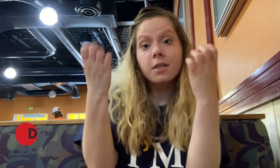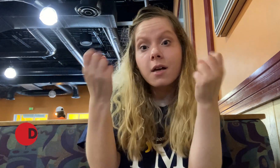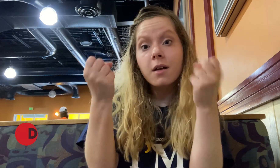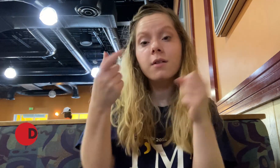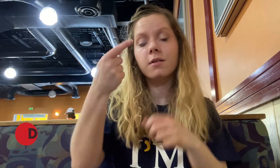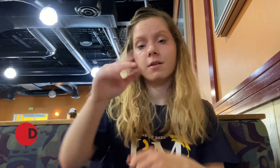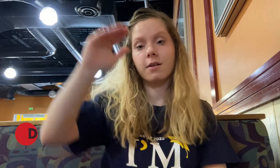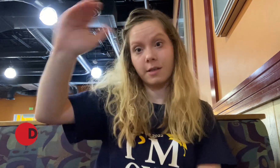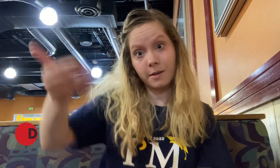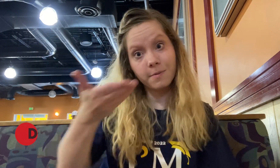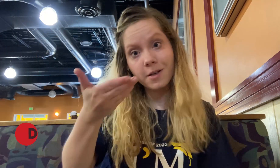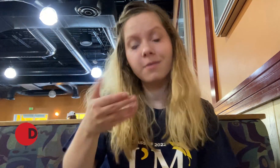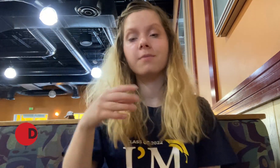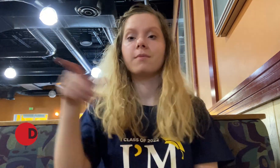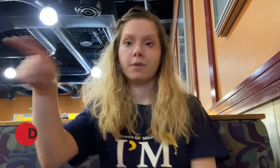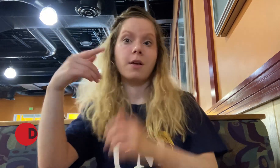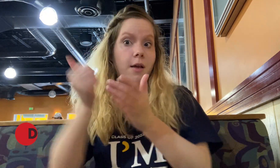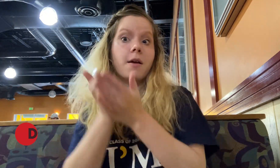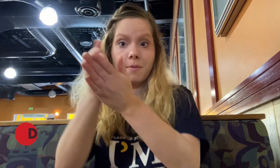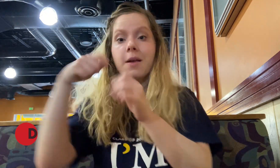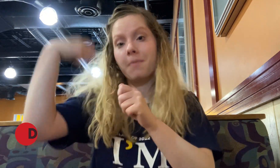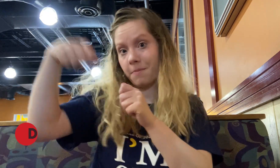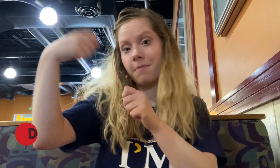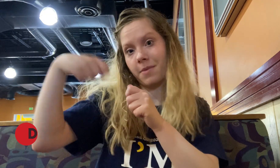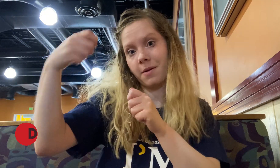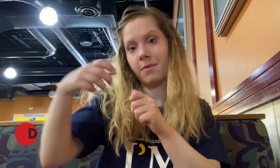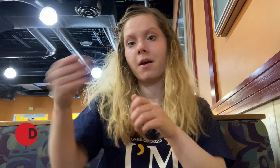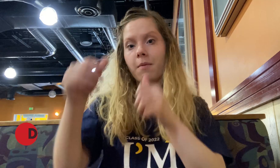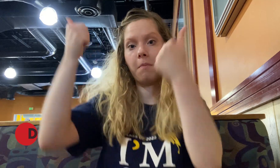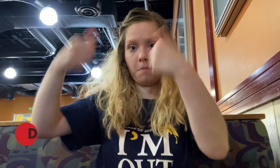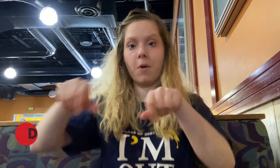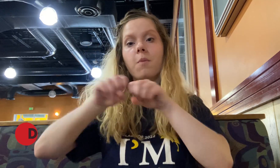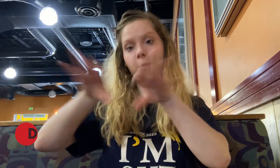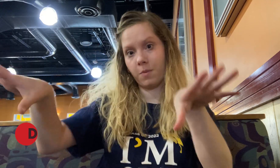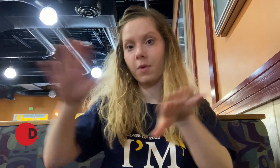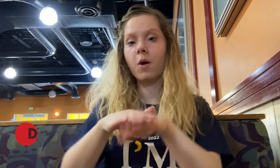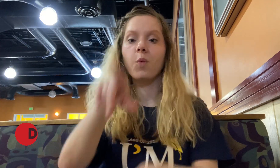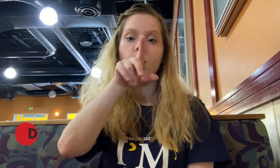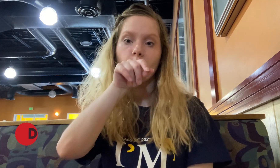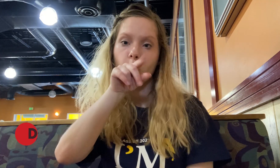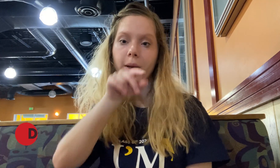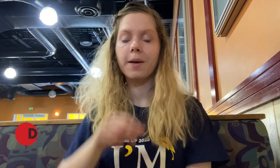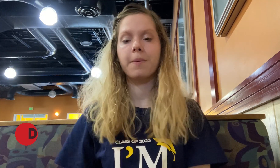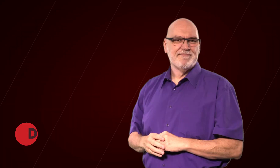I signed the invitation and they filmed me and posted the video on Twitter.